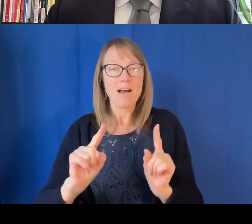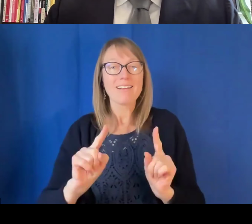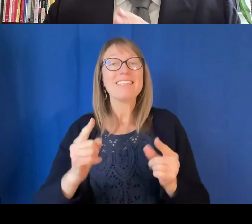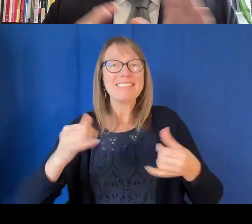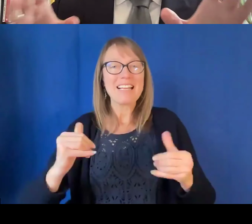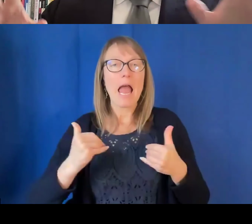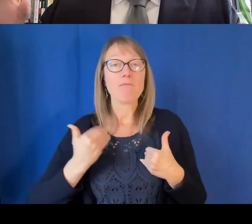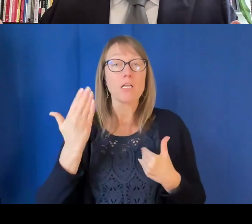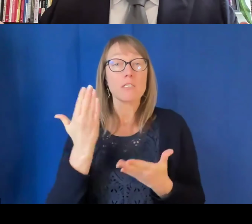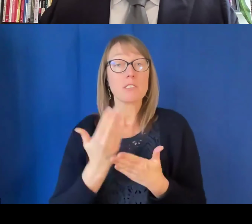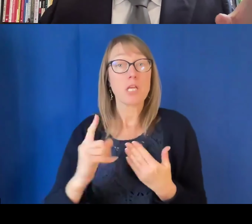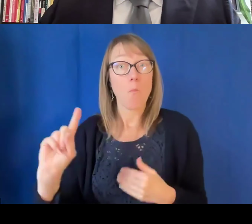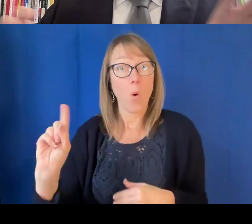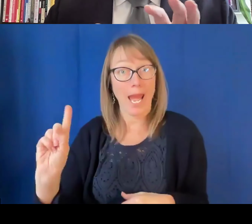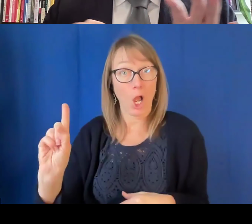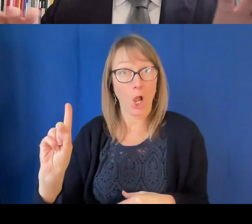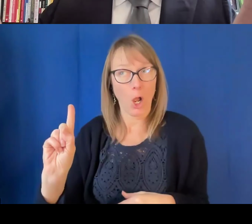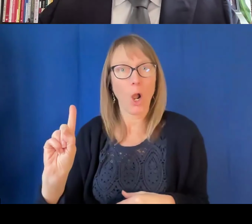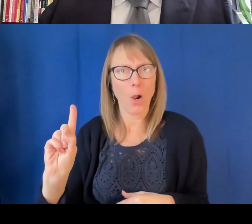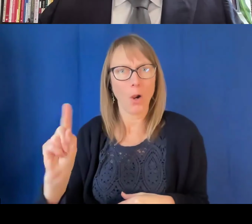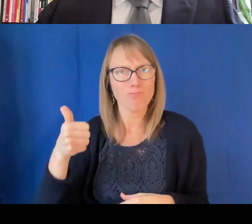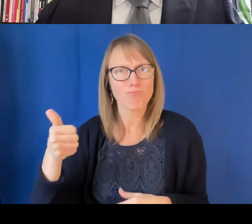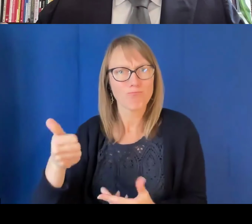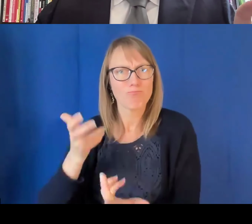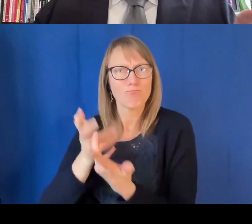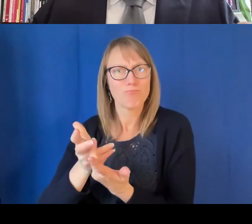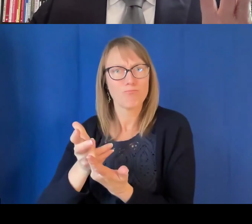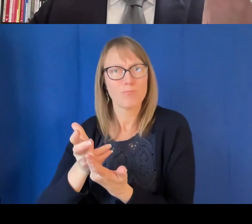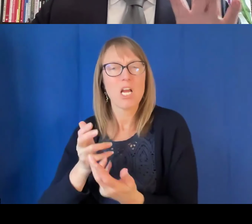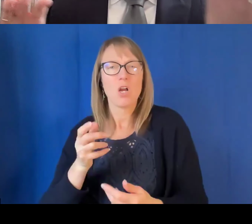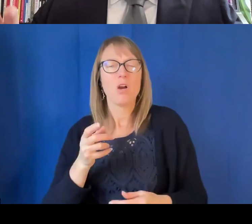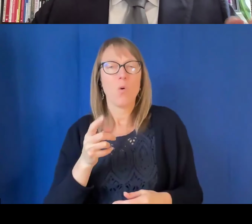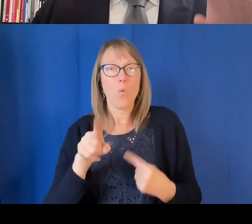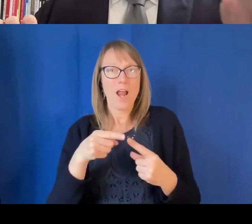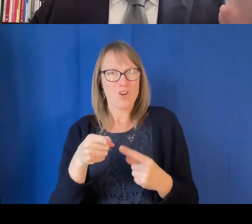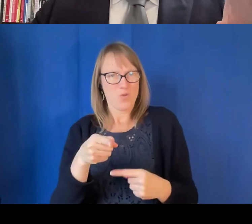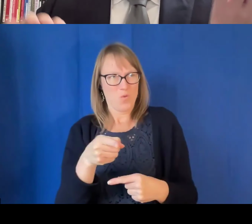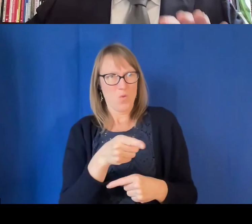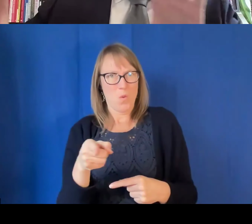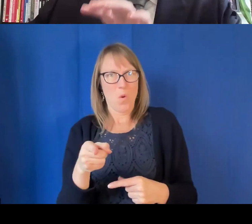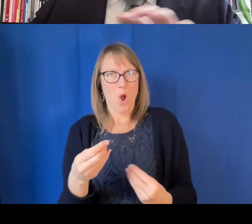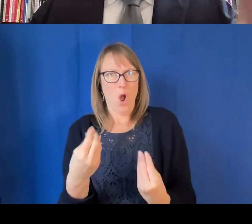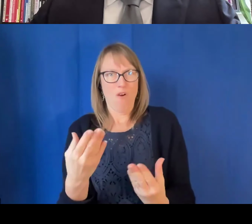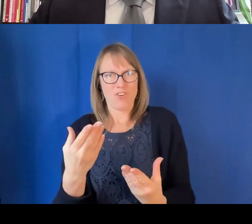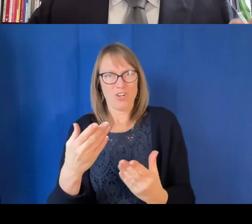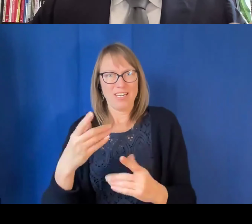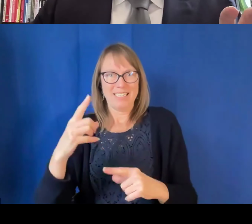So when you have that spectrum of solutions, right, not everything is to 100%, but you get what you want